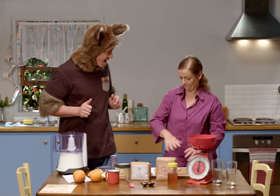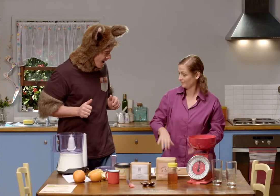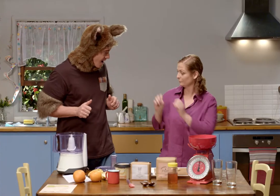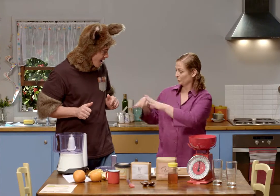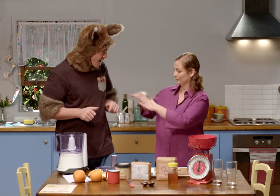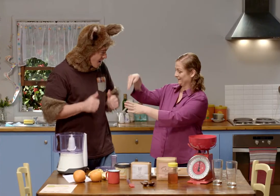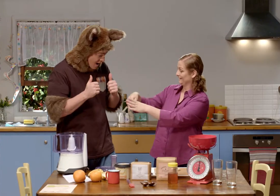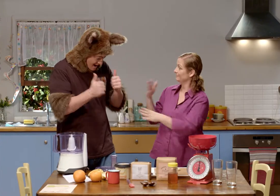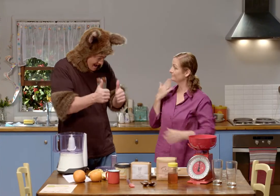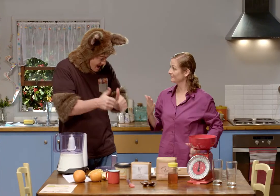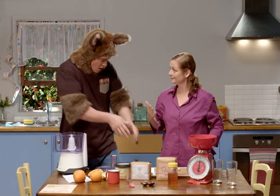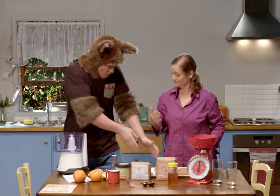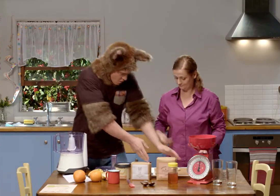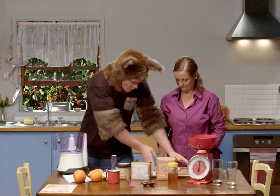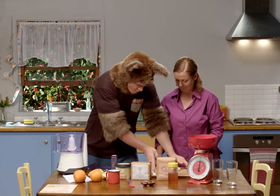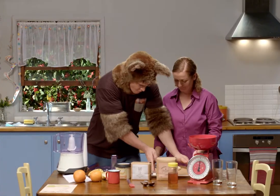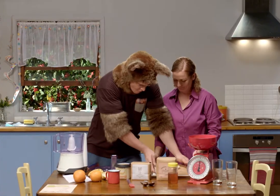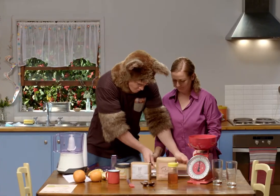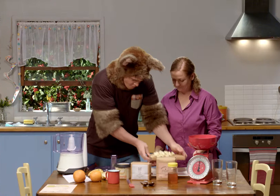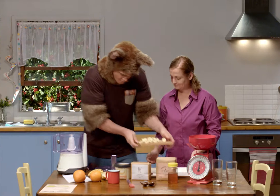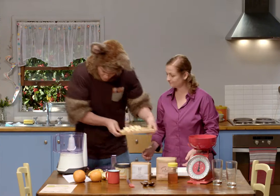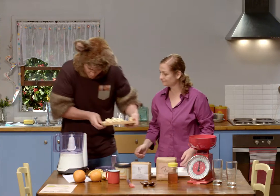Can you please put these in the blender? Okay.